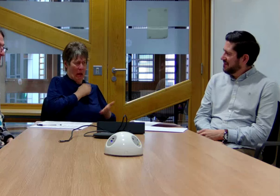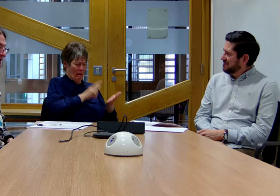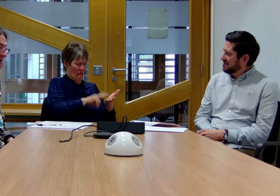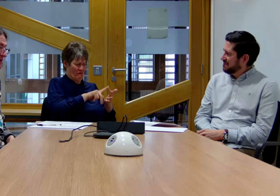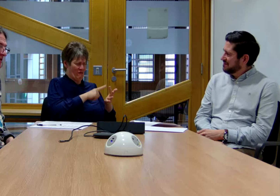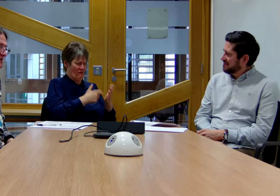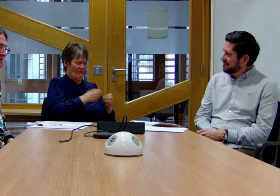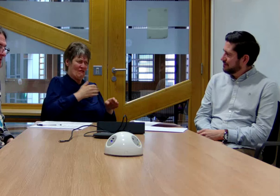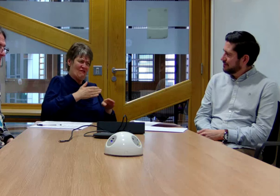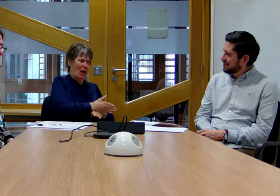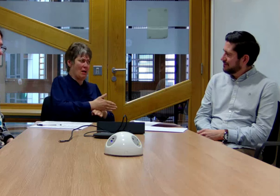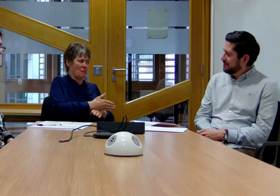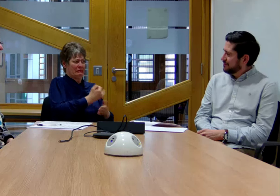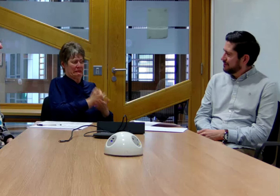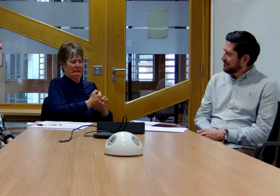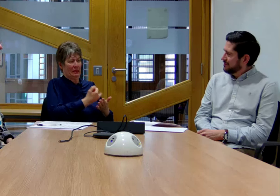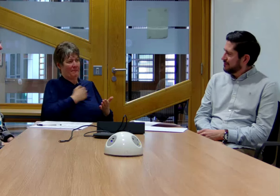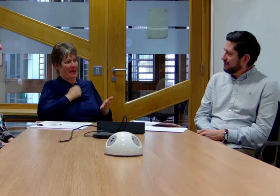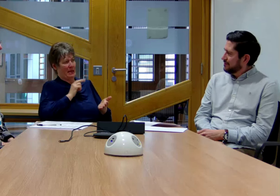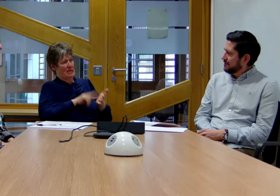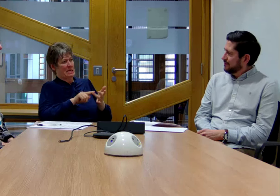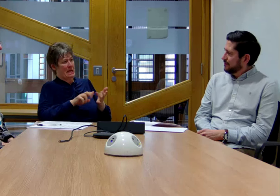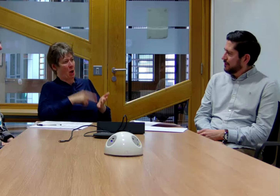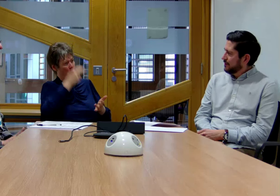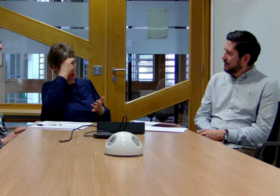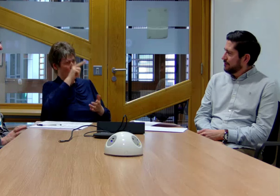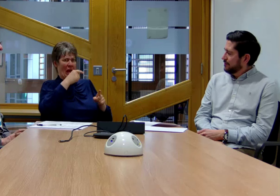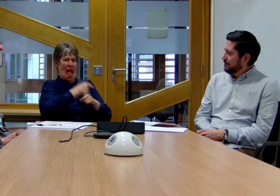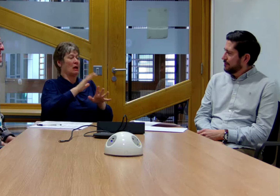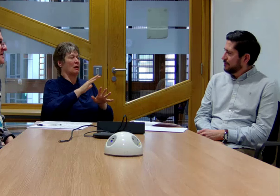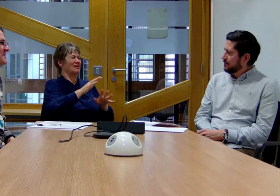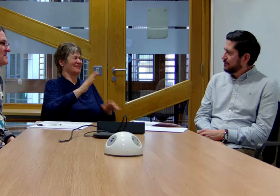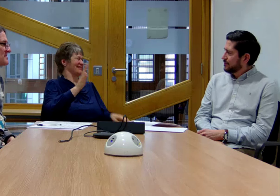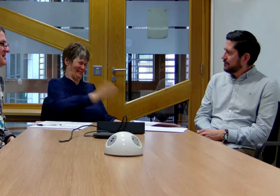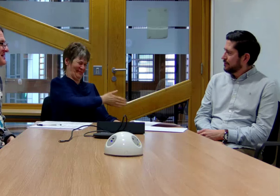your verbs and nouns or whatever, you never get there. So I think the social situation